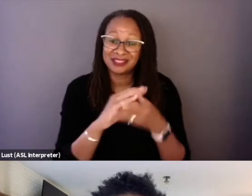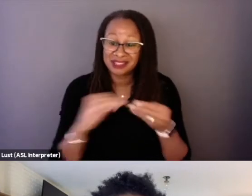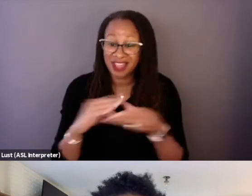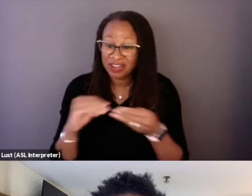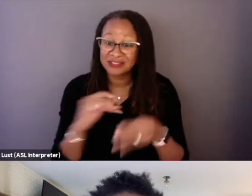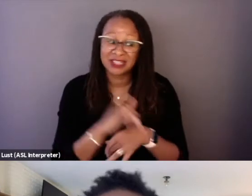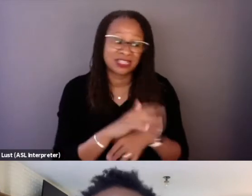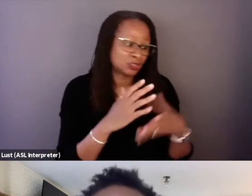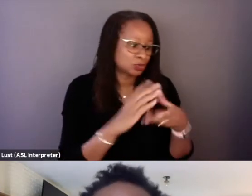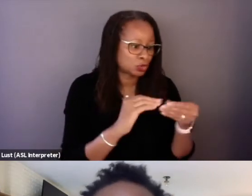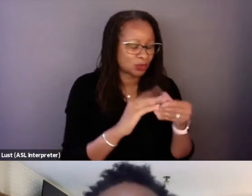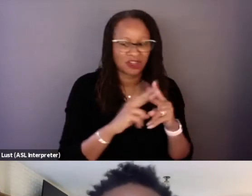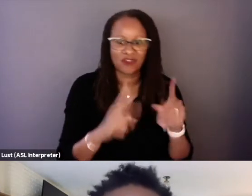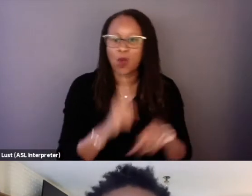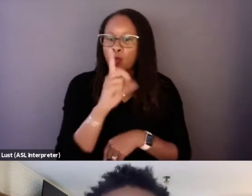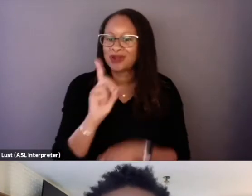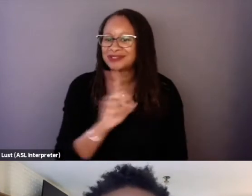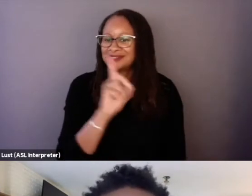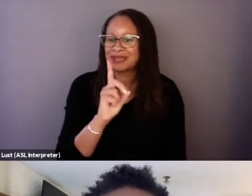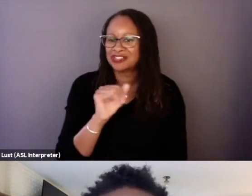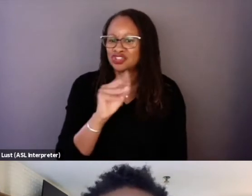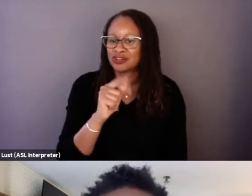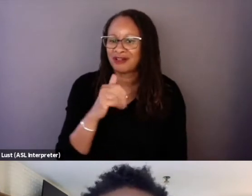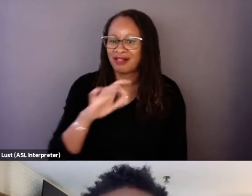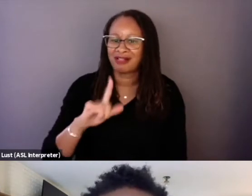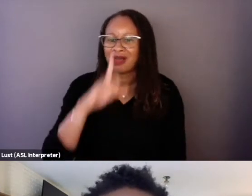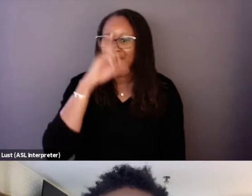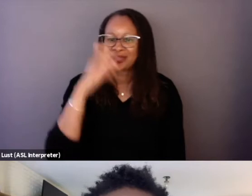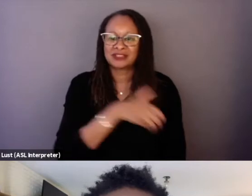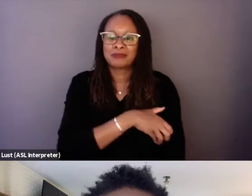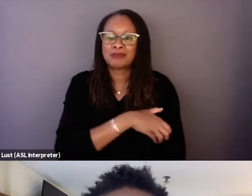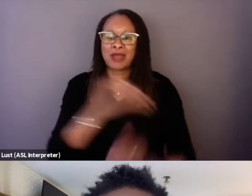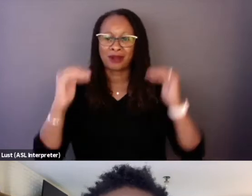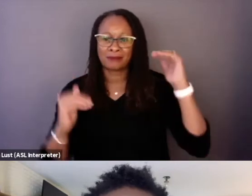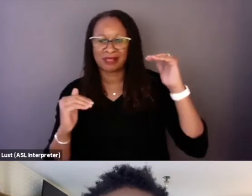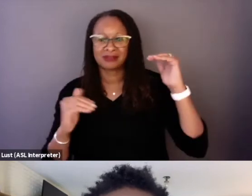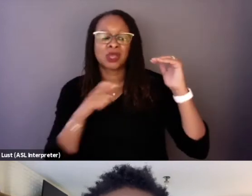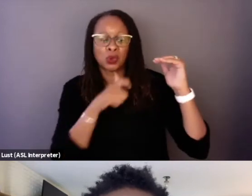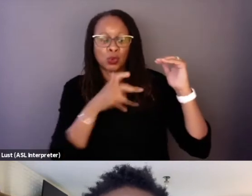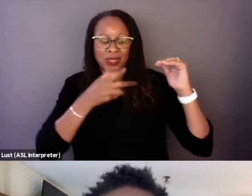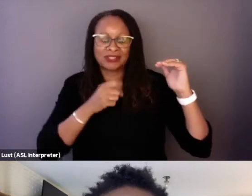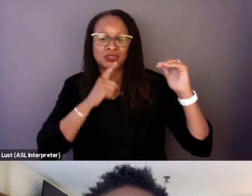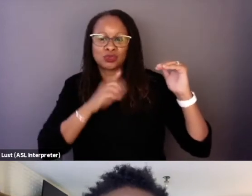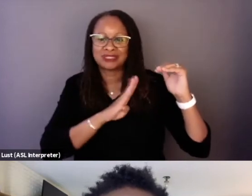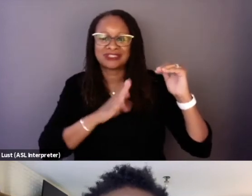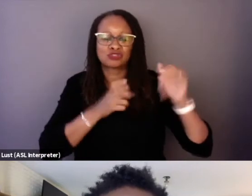are very one-dimensional because of this power imbalance of who gets to actually control, kind of,